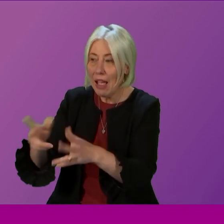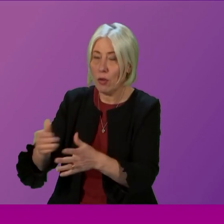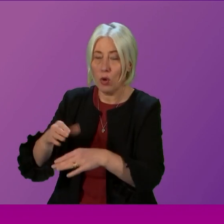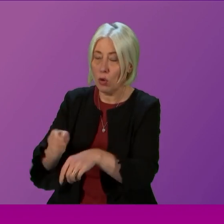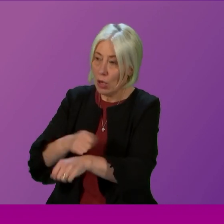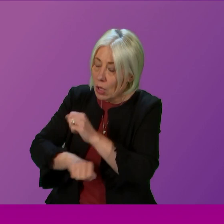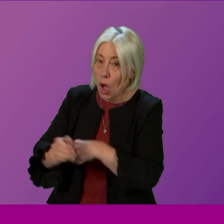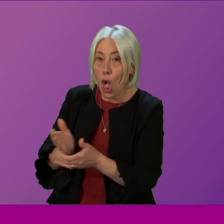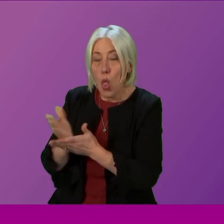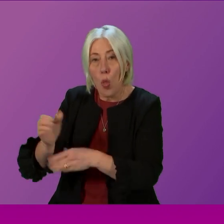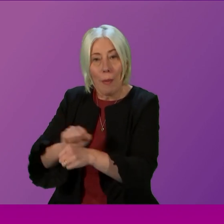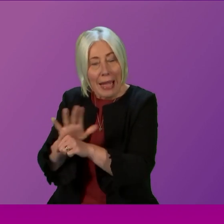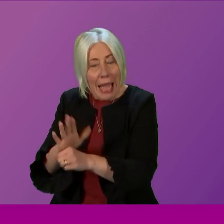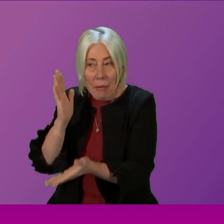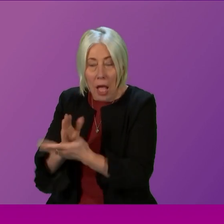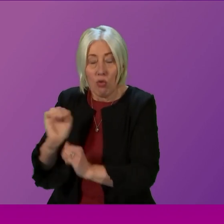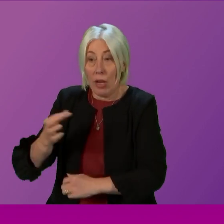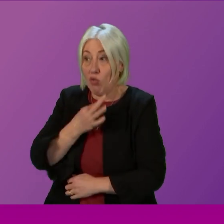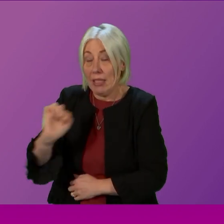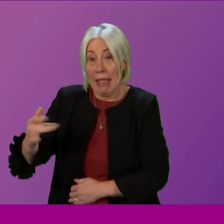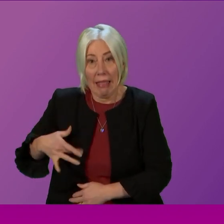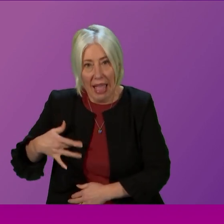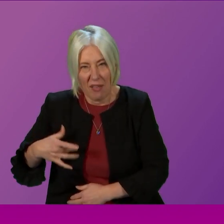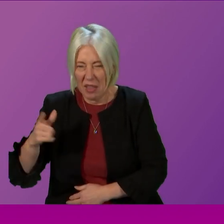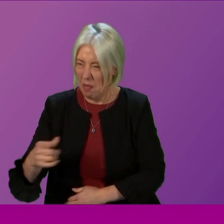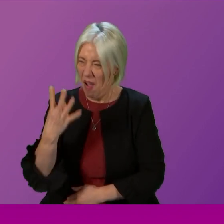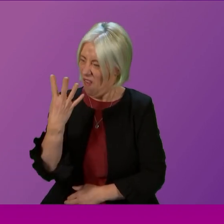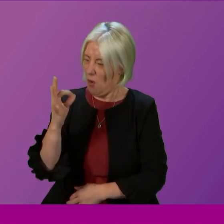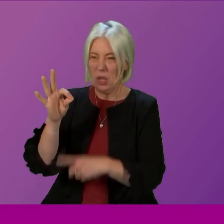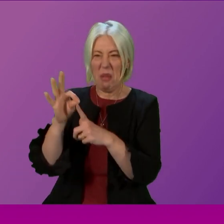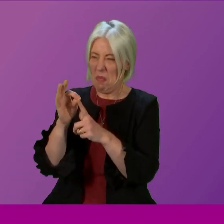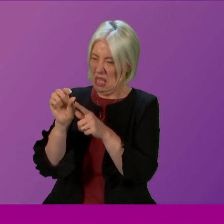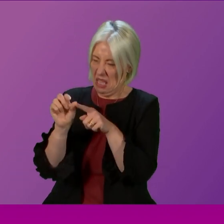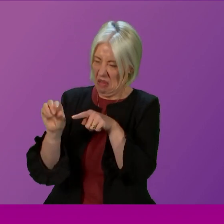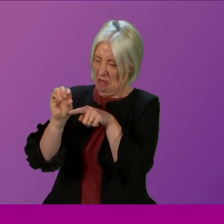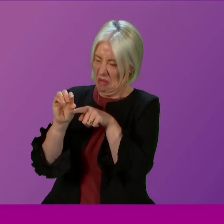the pandemic. However, in a cost of living crisis, 40p more does not feel like much